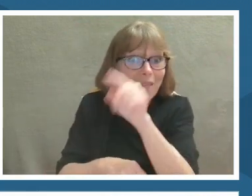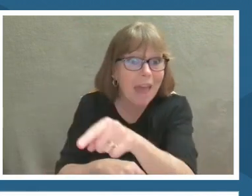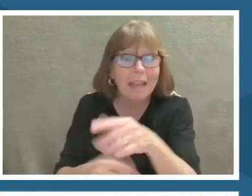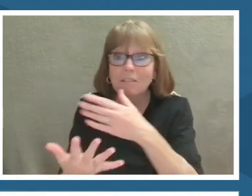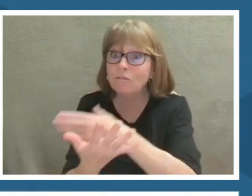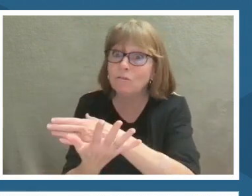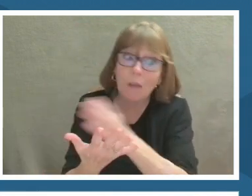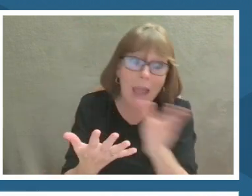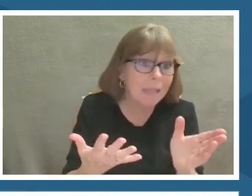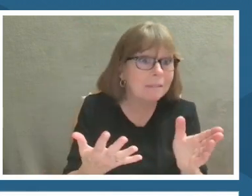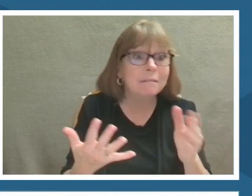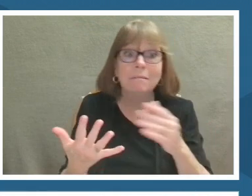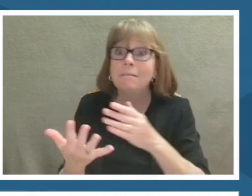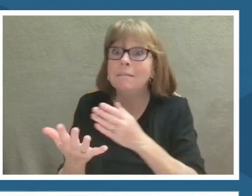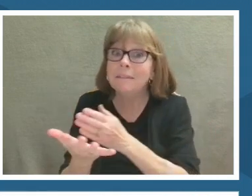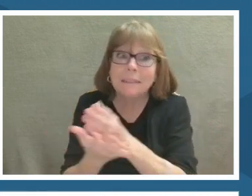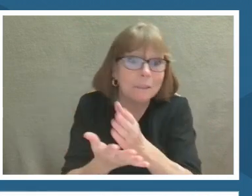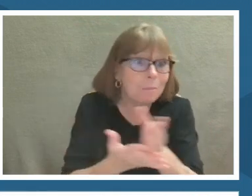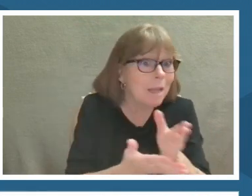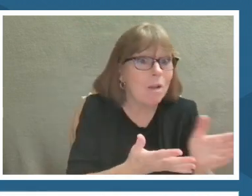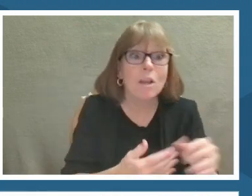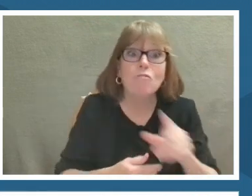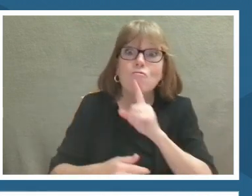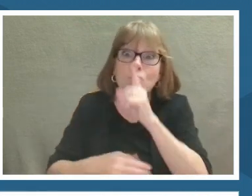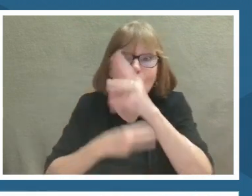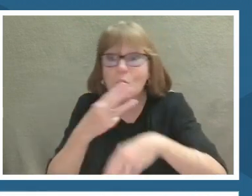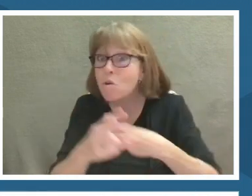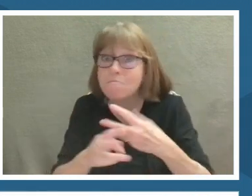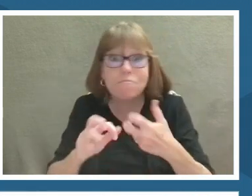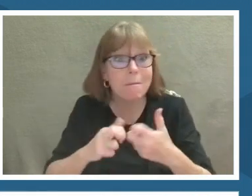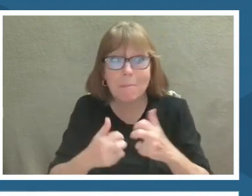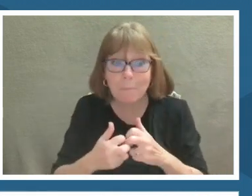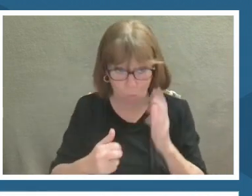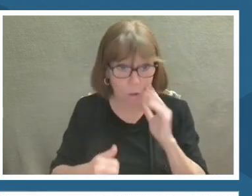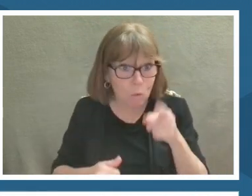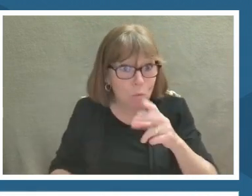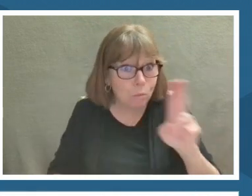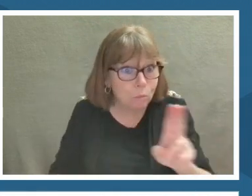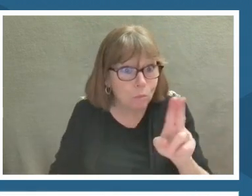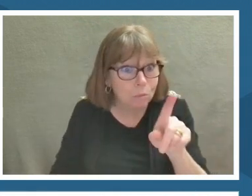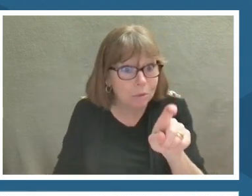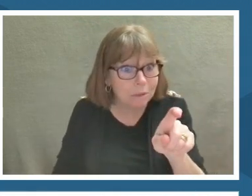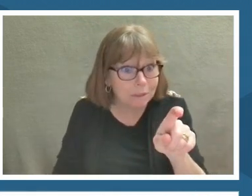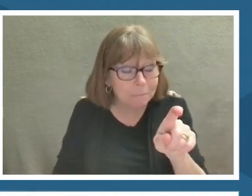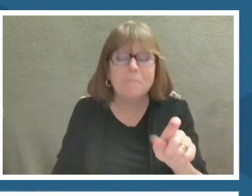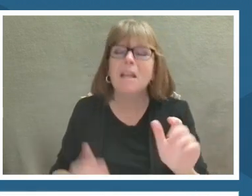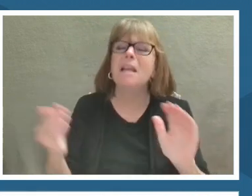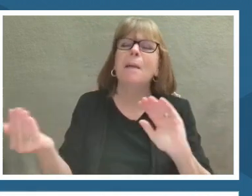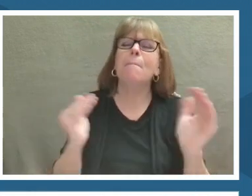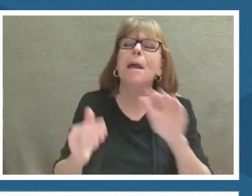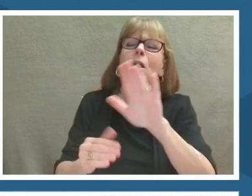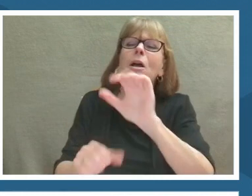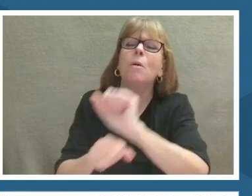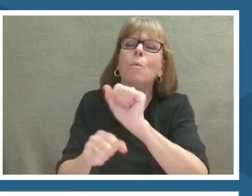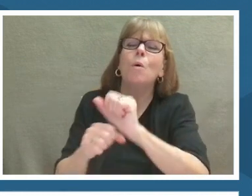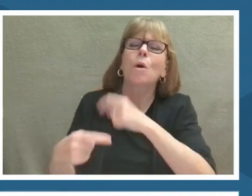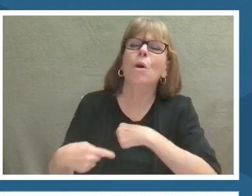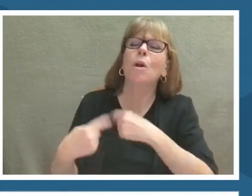your teaching moving forward again um comparing it to what you're